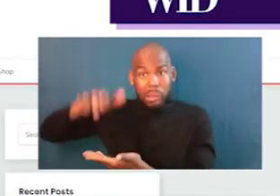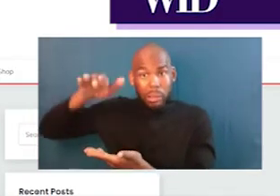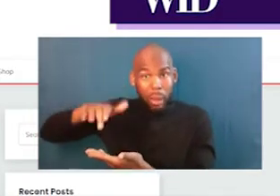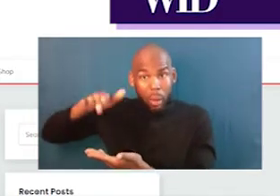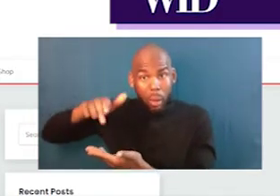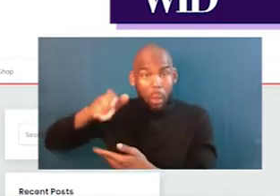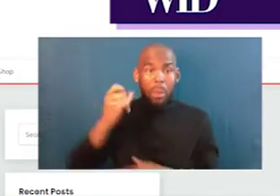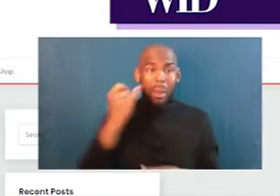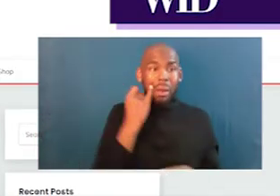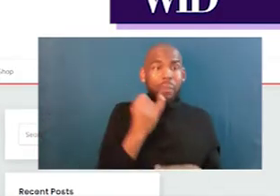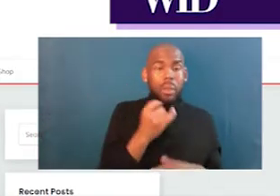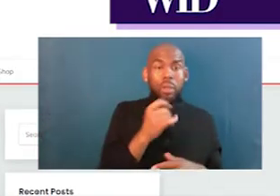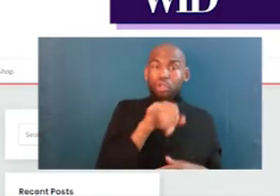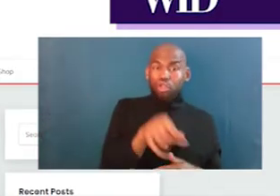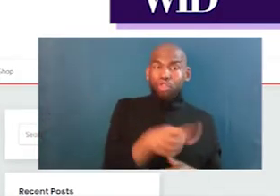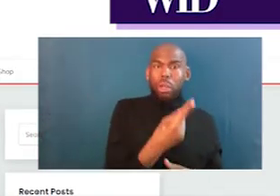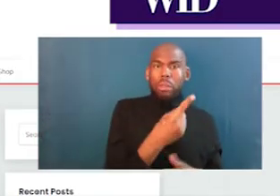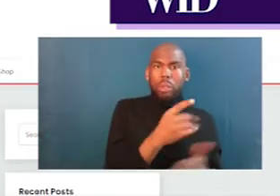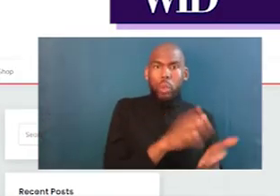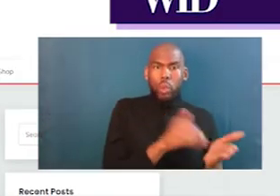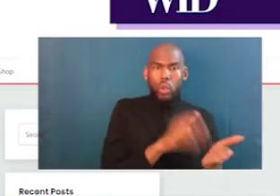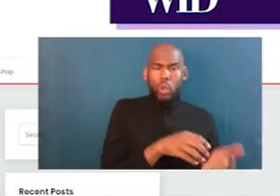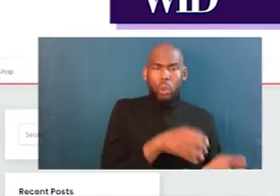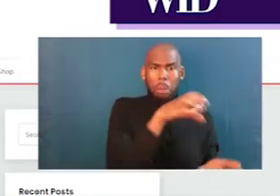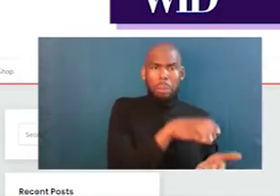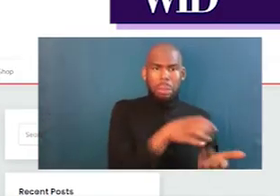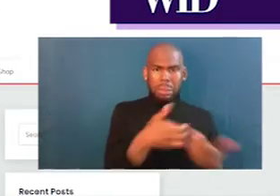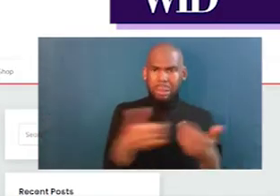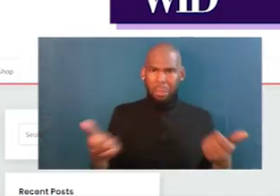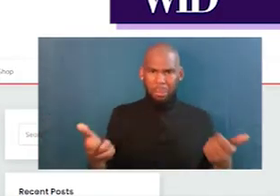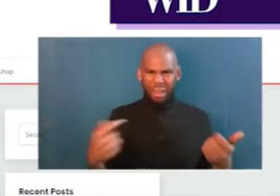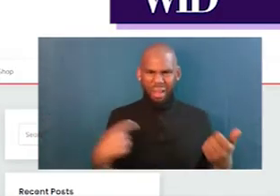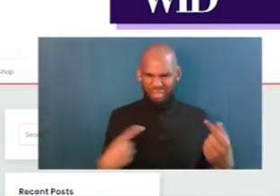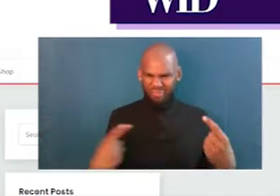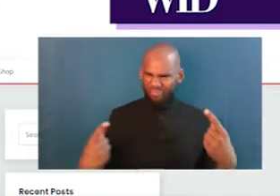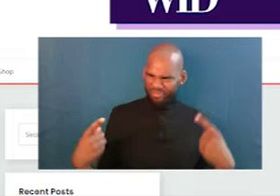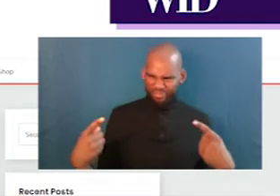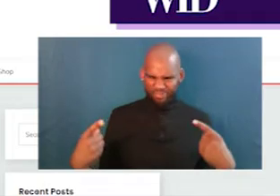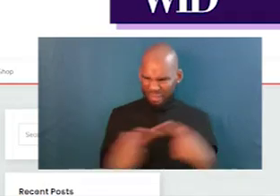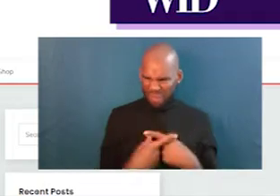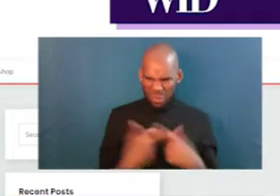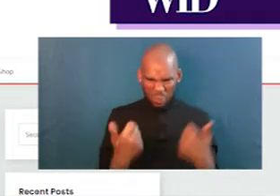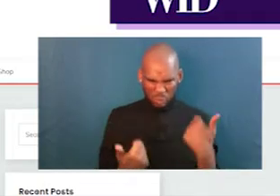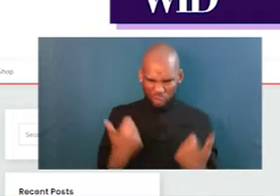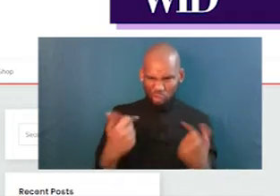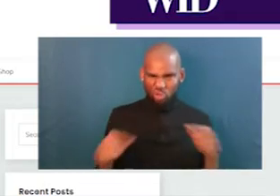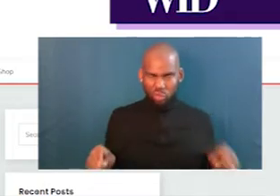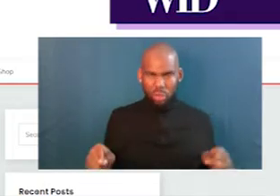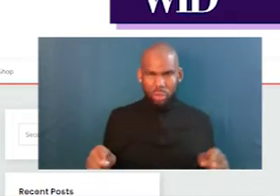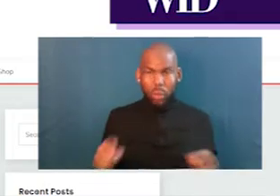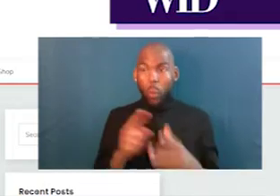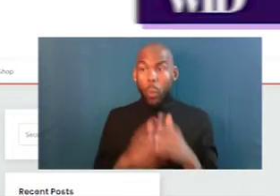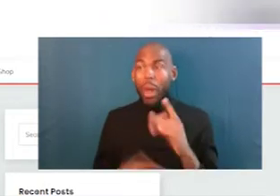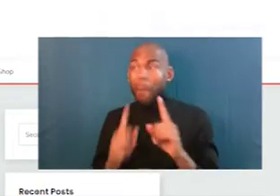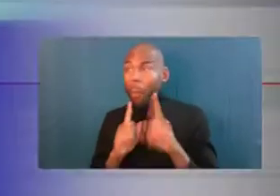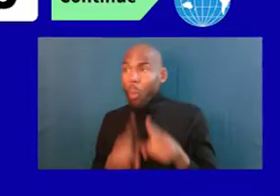a bar of soap. So the two didn't connect together, like what you were looking for and what you were seeing a picture of.